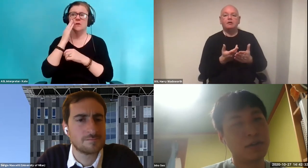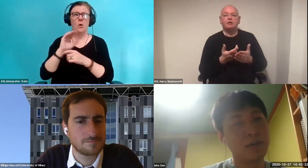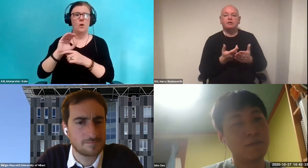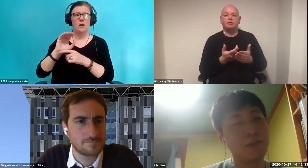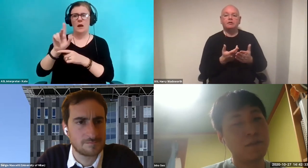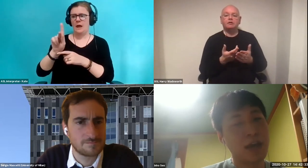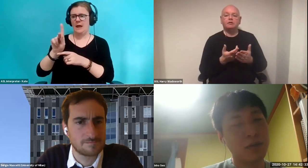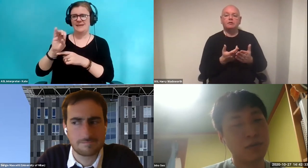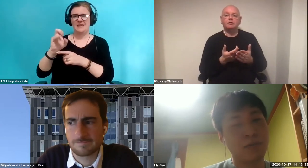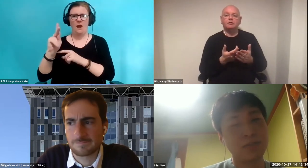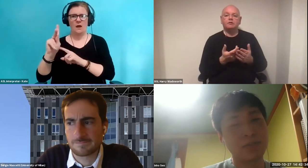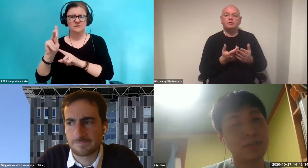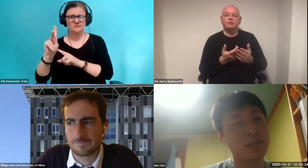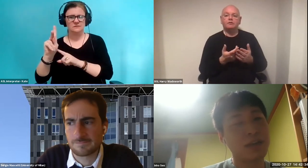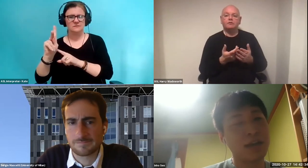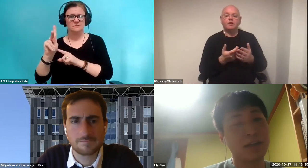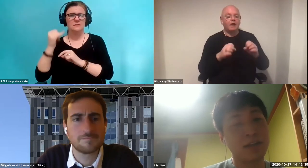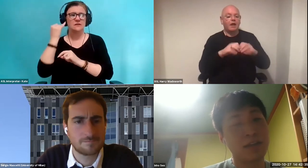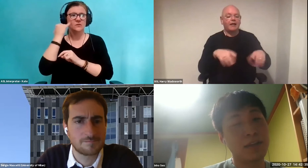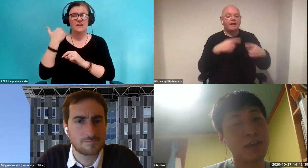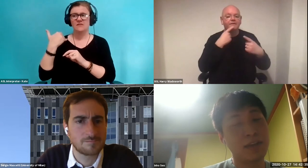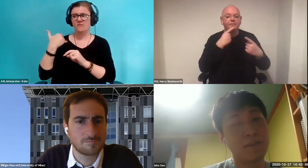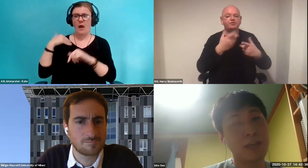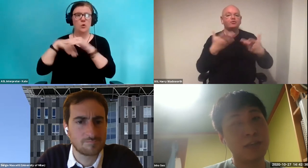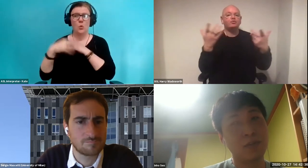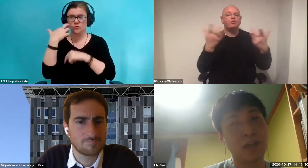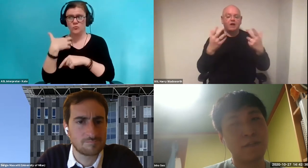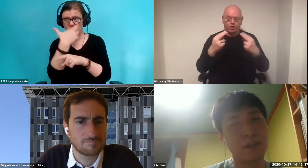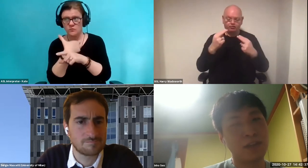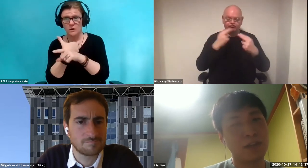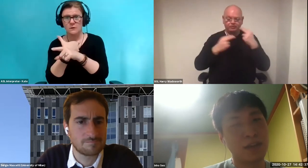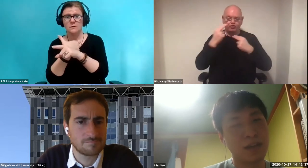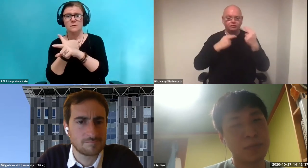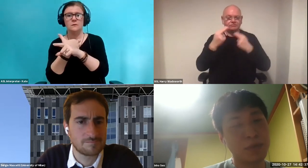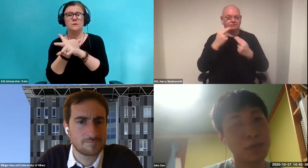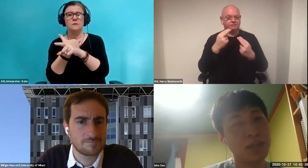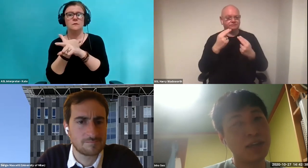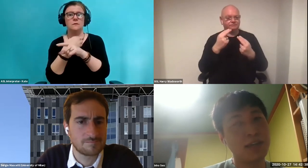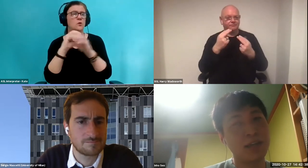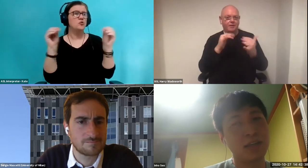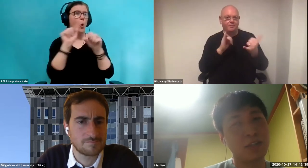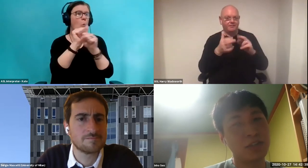if if I go to restaurant and then I and then they if they don't have any uh employee and they just